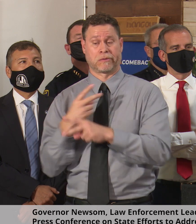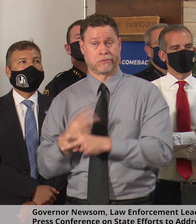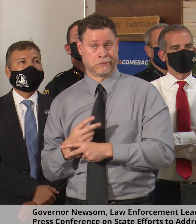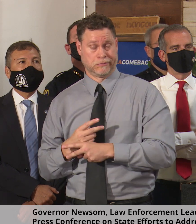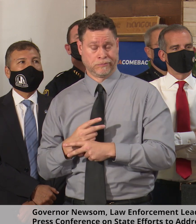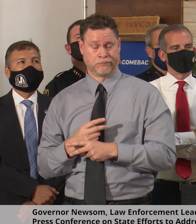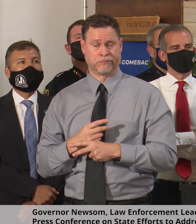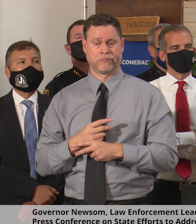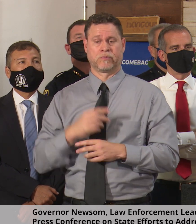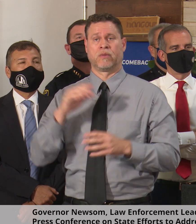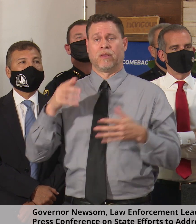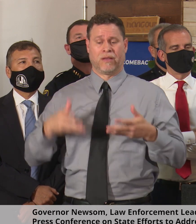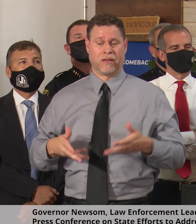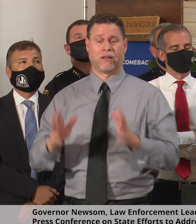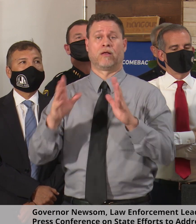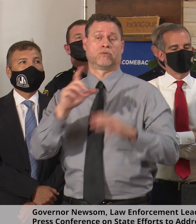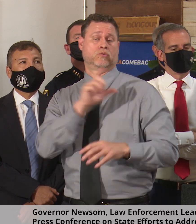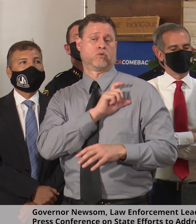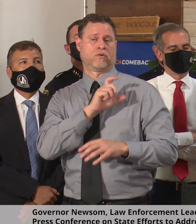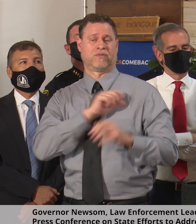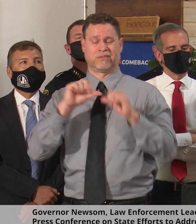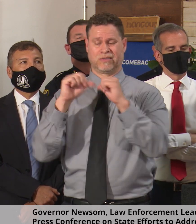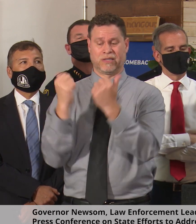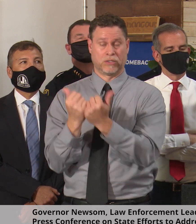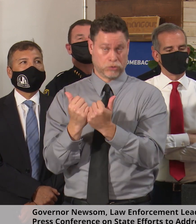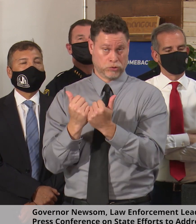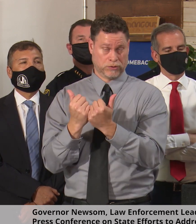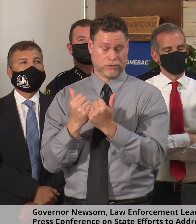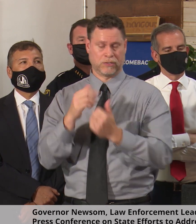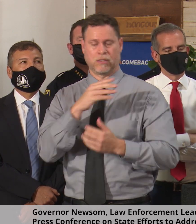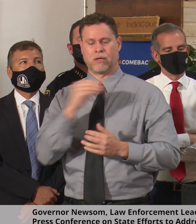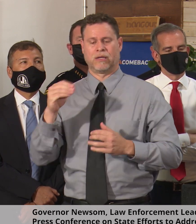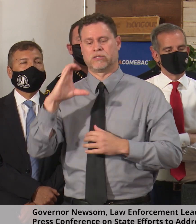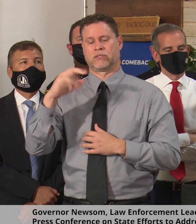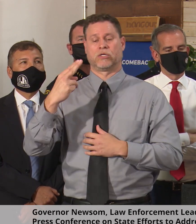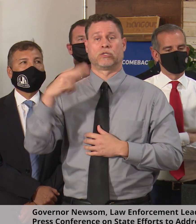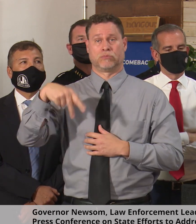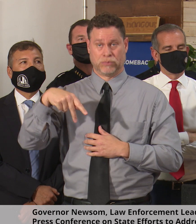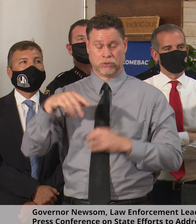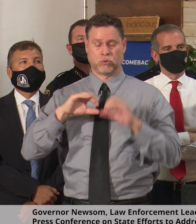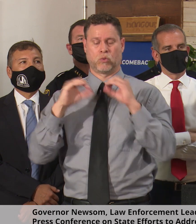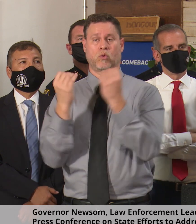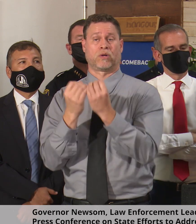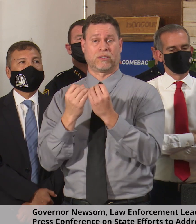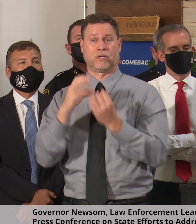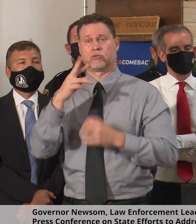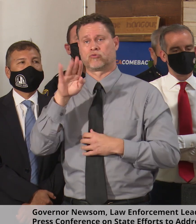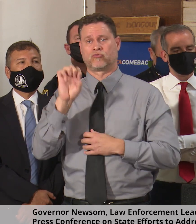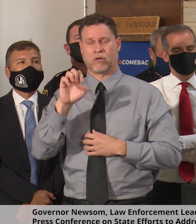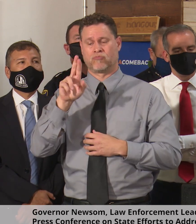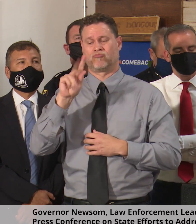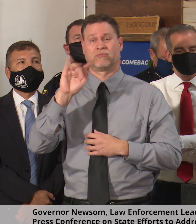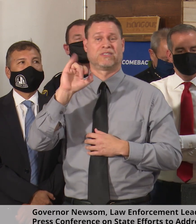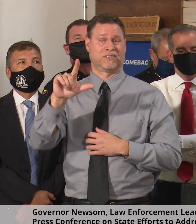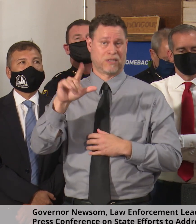so it allows law enforcement agencies and as a CHP organized crime retail task force to be successful